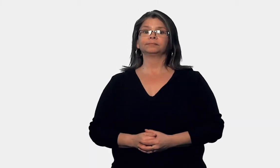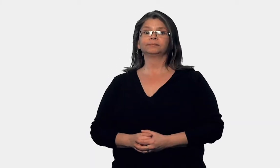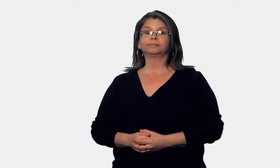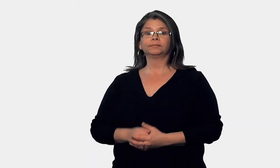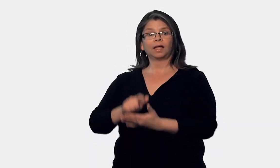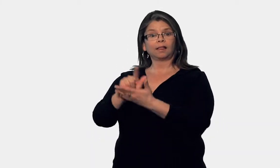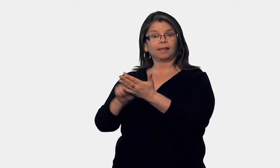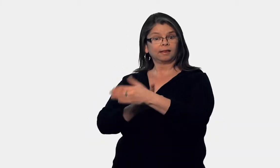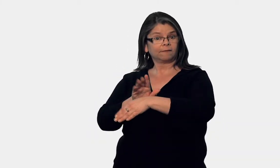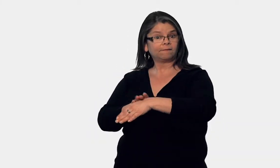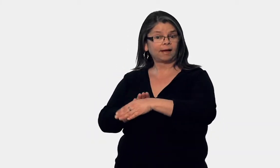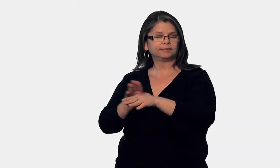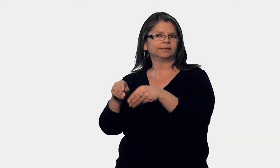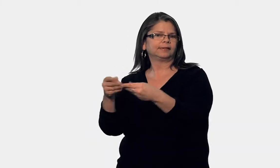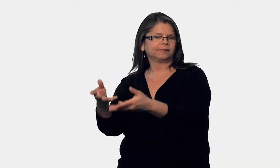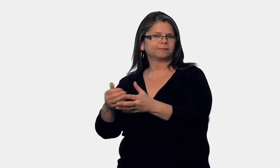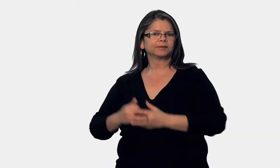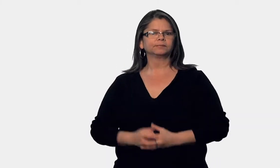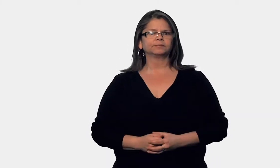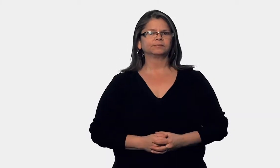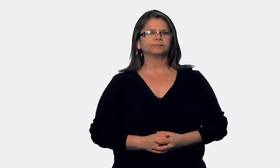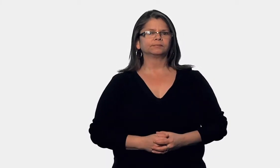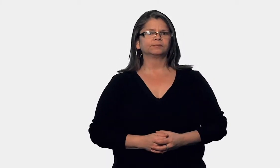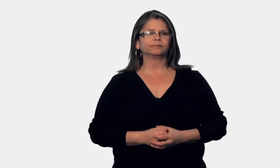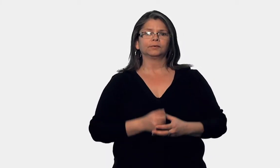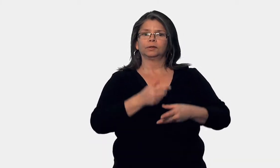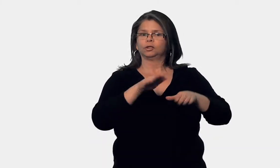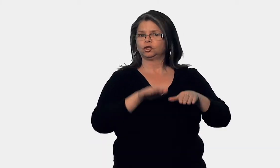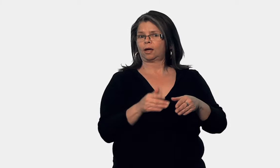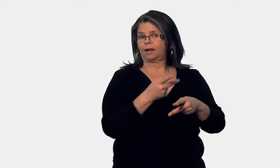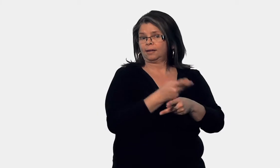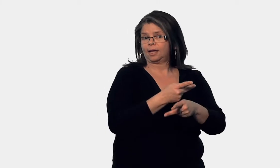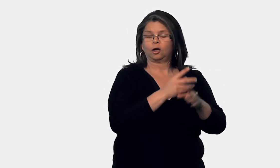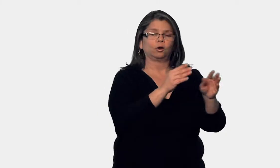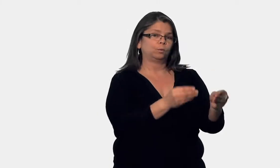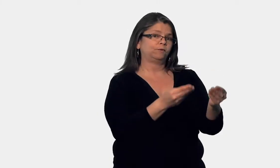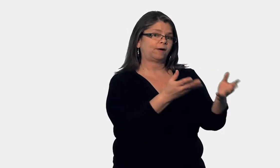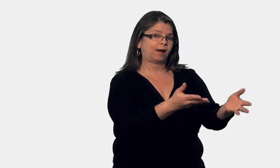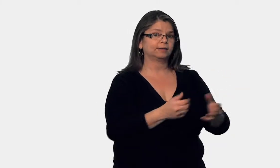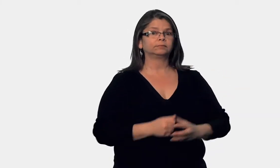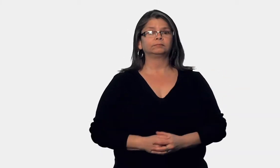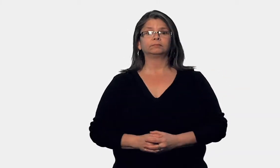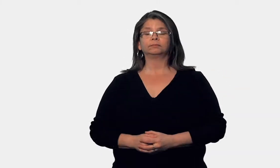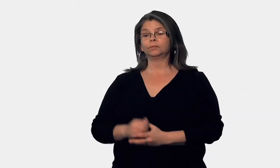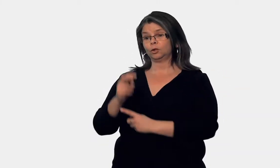Give legal advice; Provide child care;